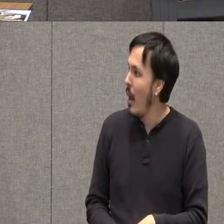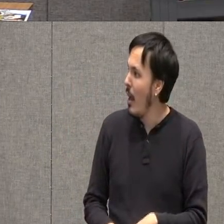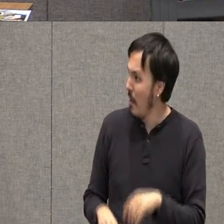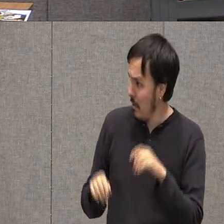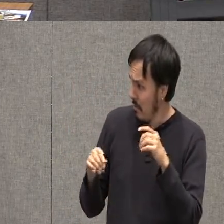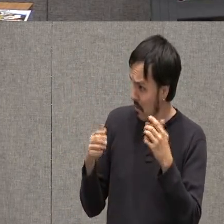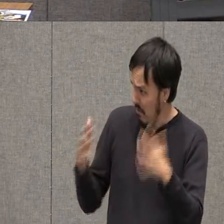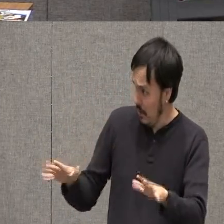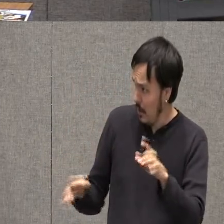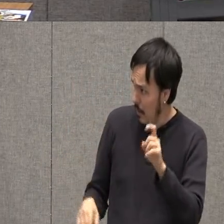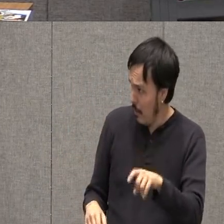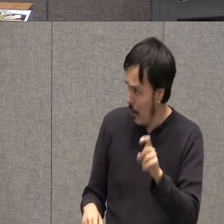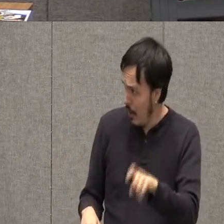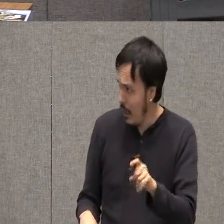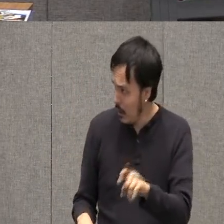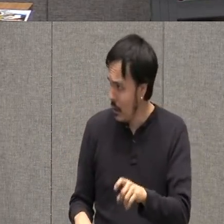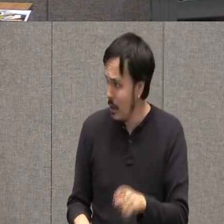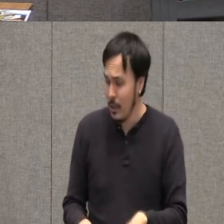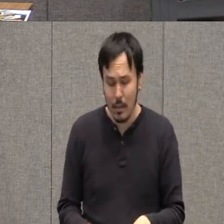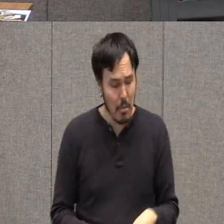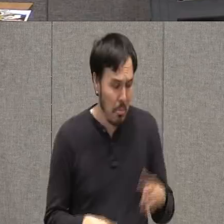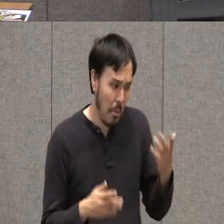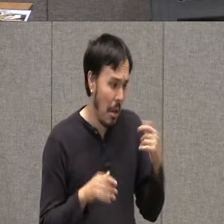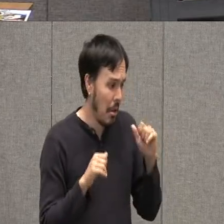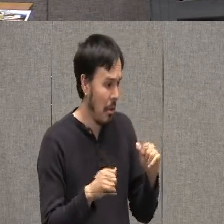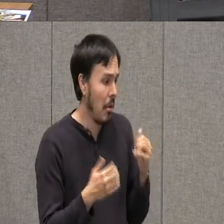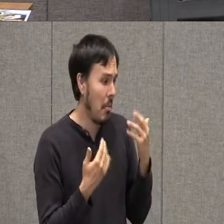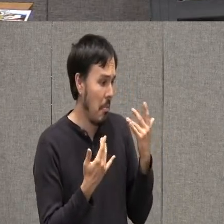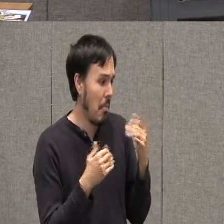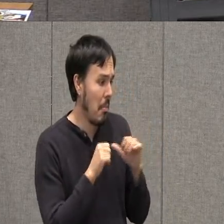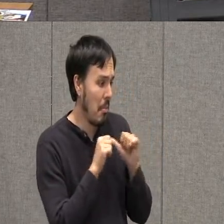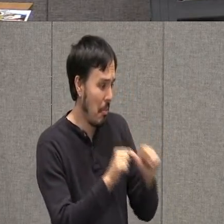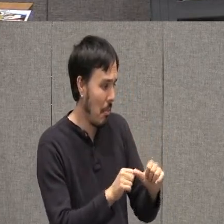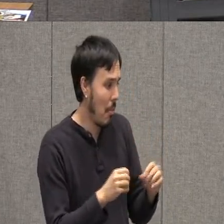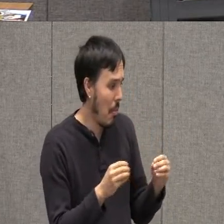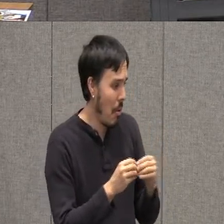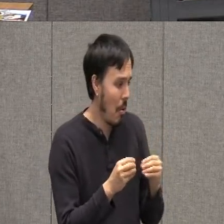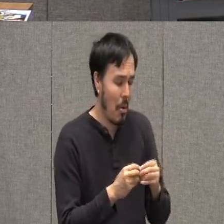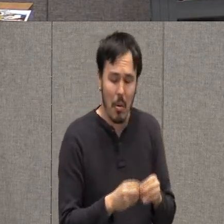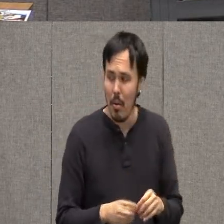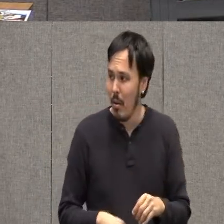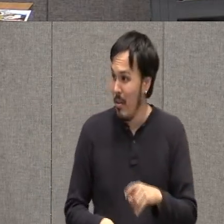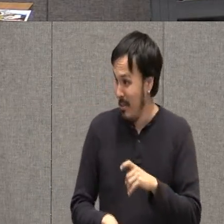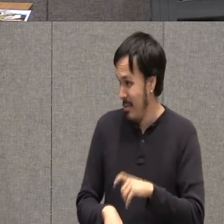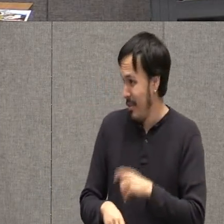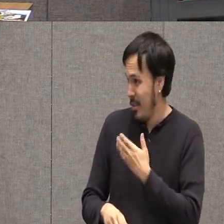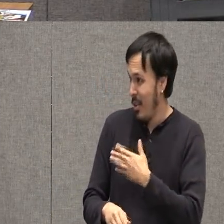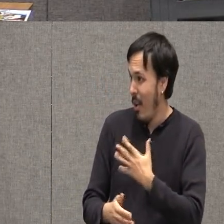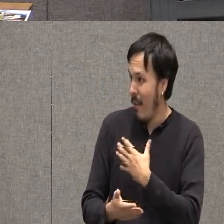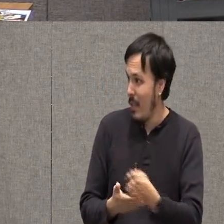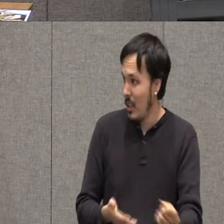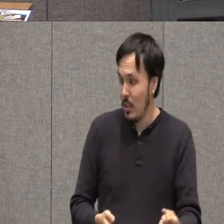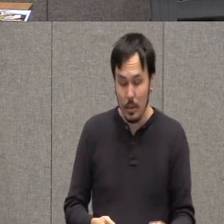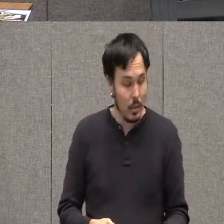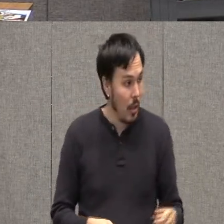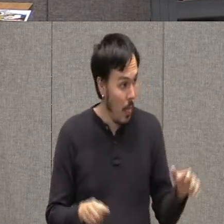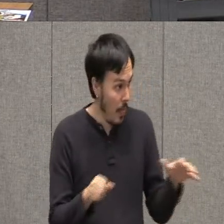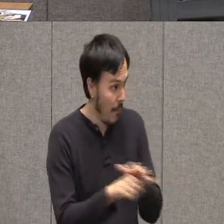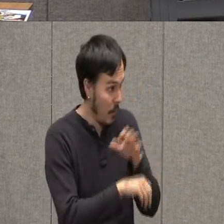Okay, my song is out, but I think I'm mostly done. Do you have the full figure? Yeah except for the eyes.